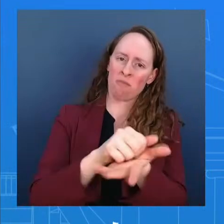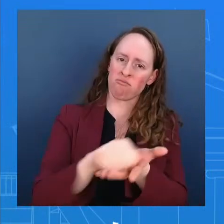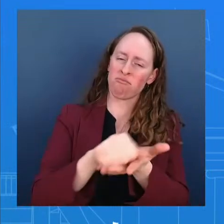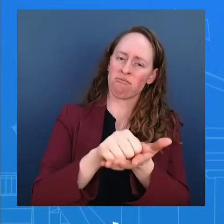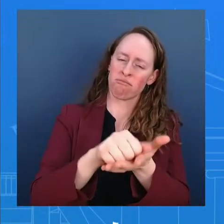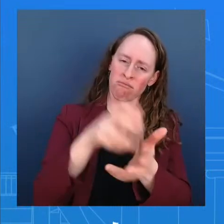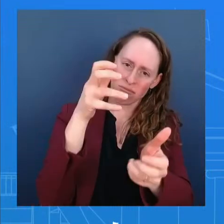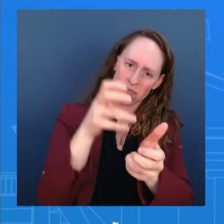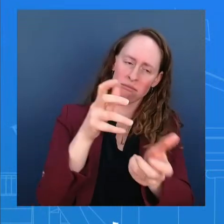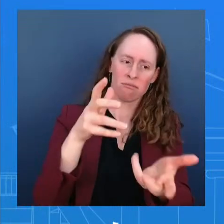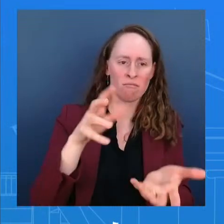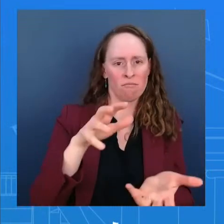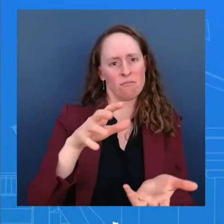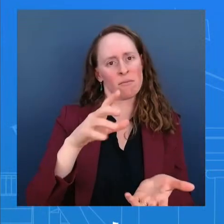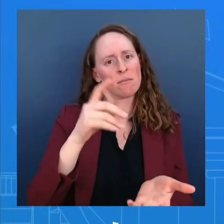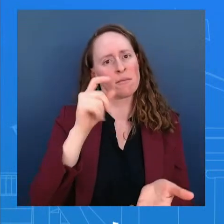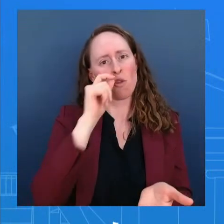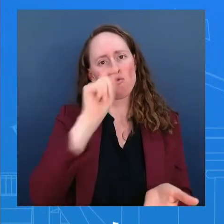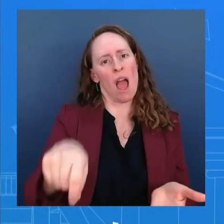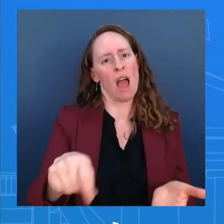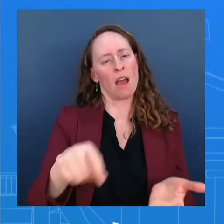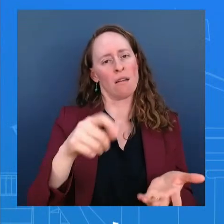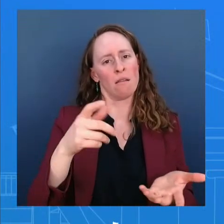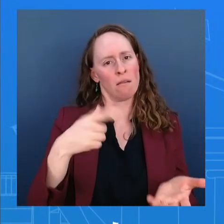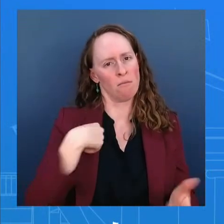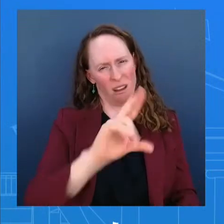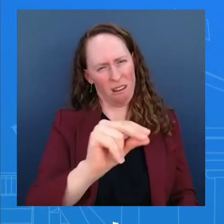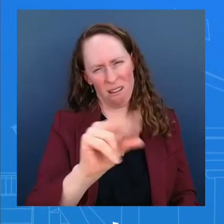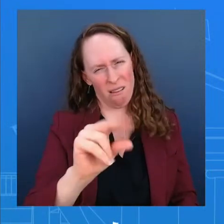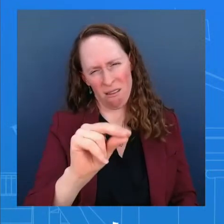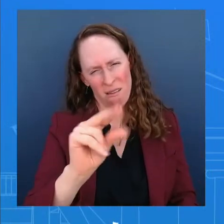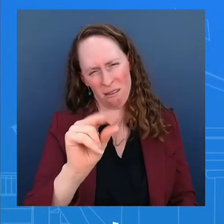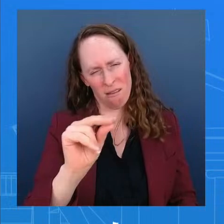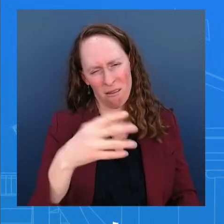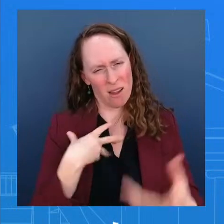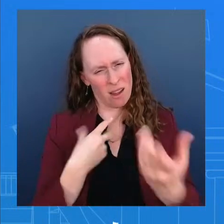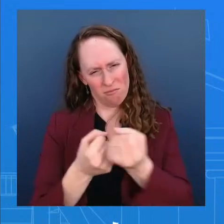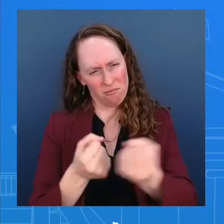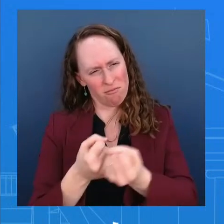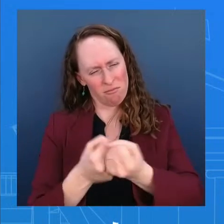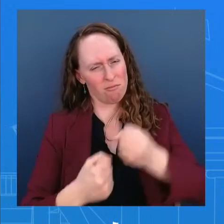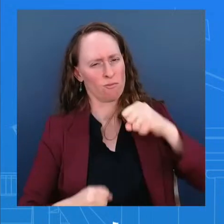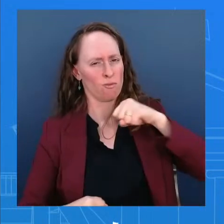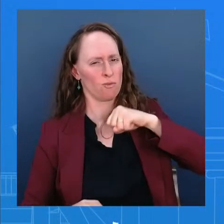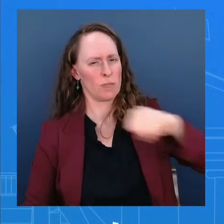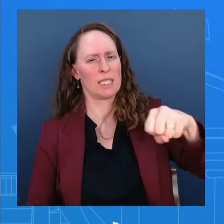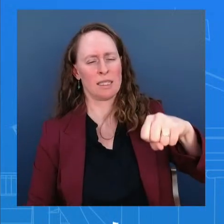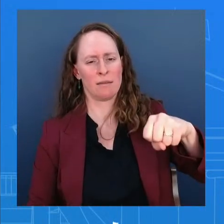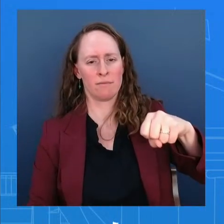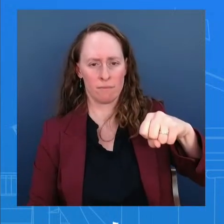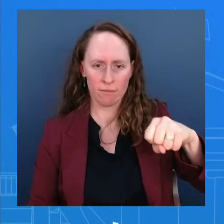to Russian aggression in a serious way. Now, what comes in the period ahead with respect to America’s democratic institutions,